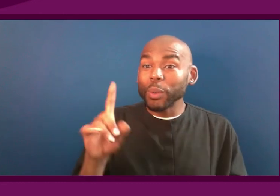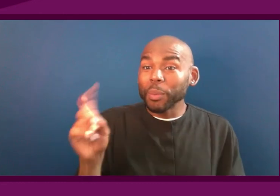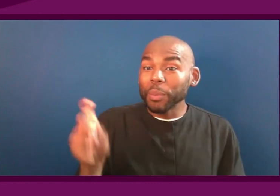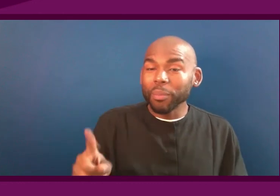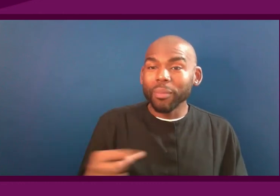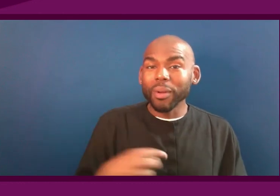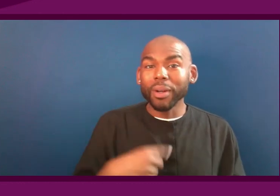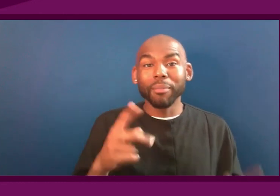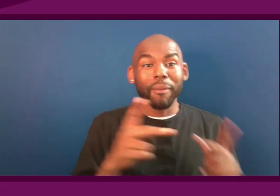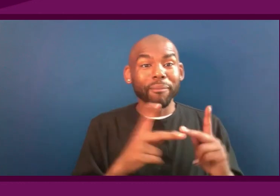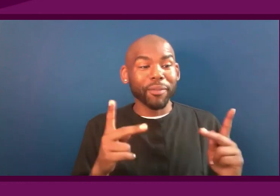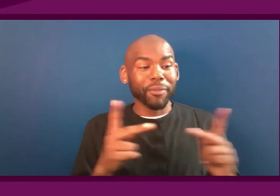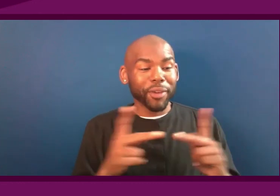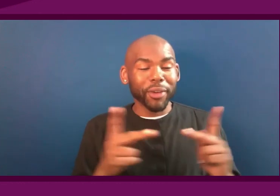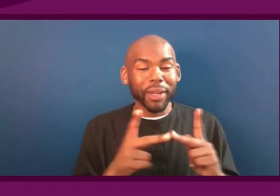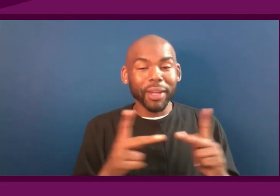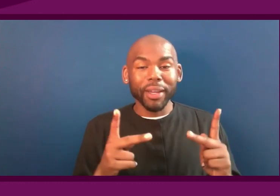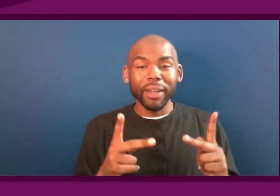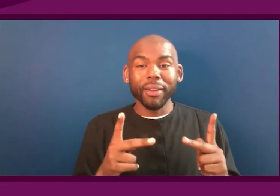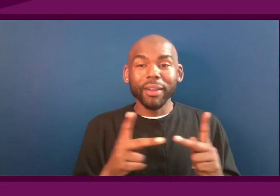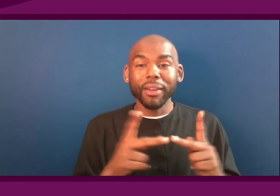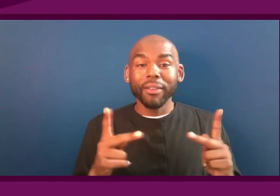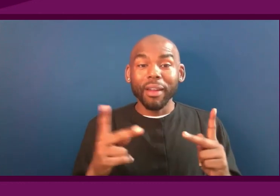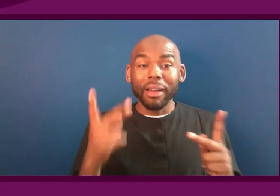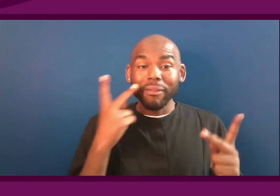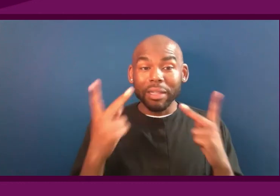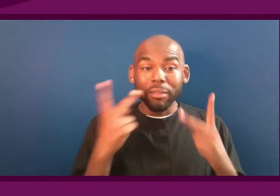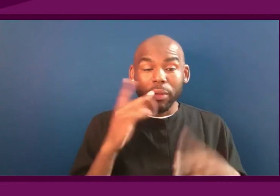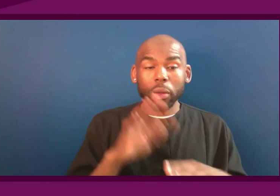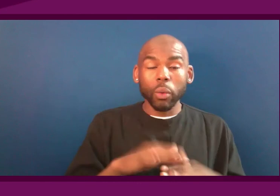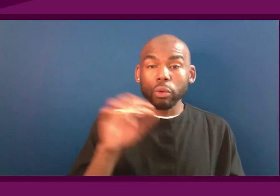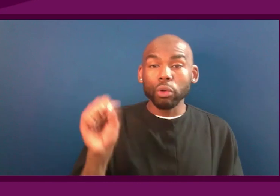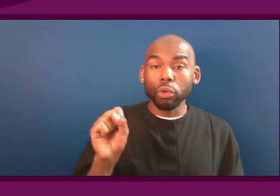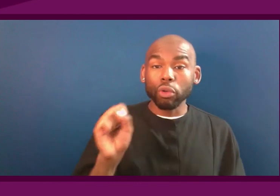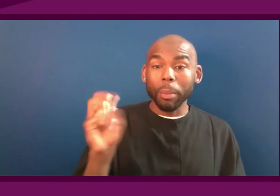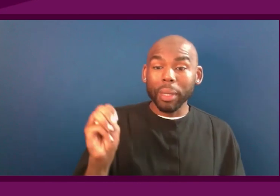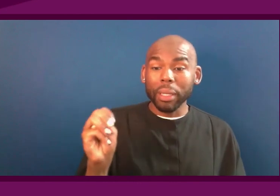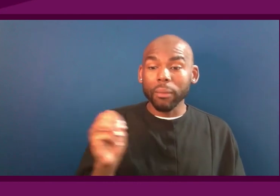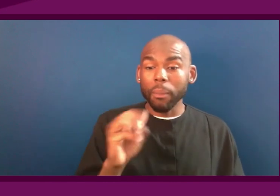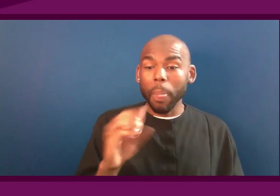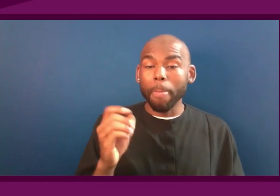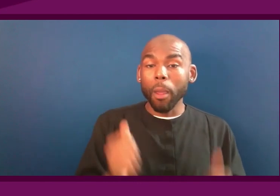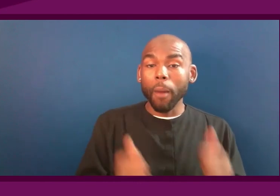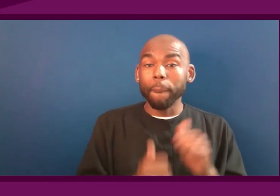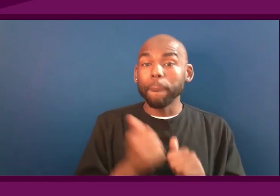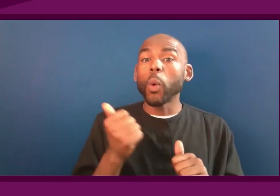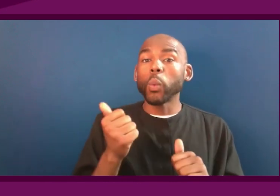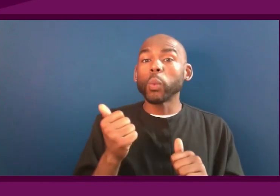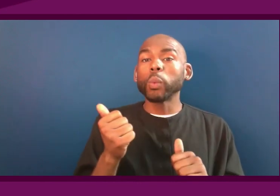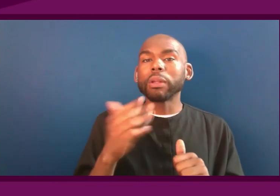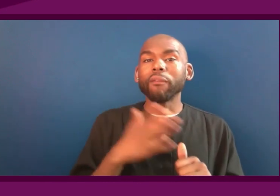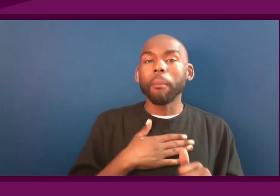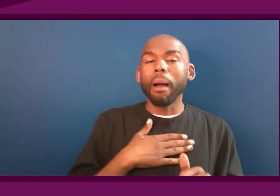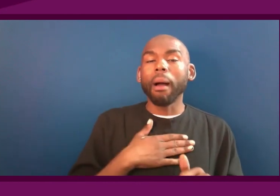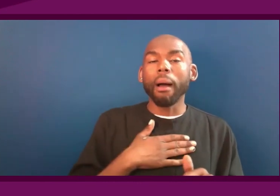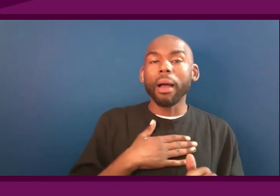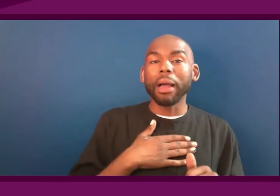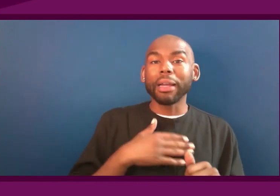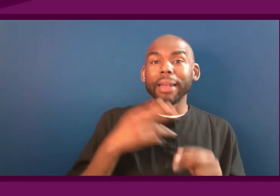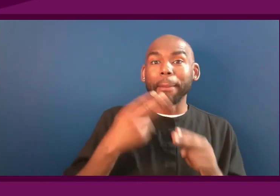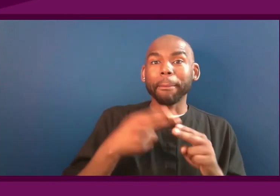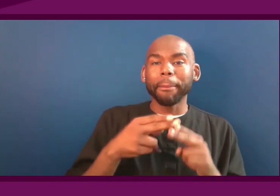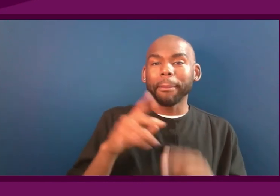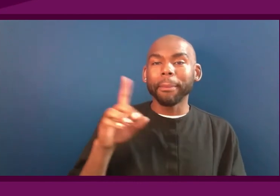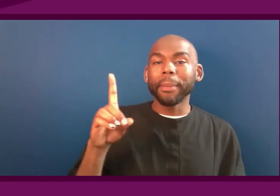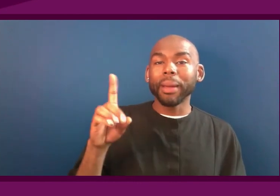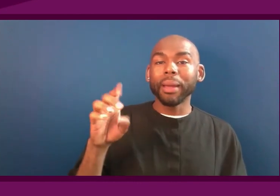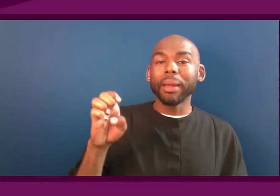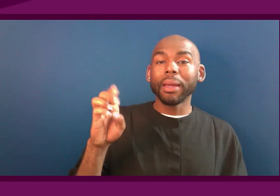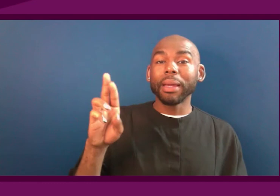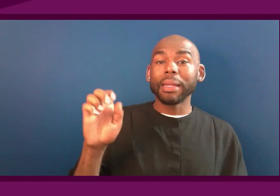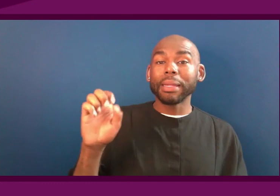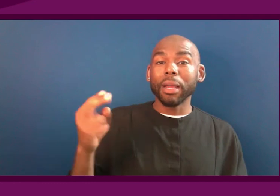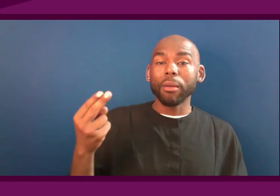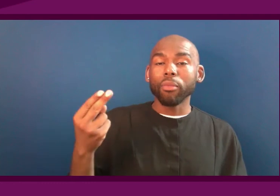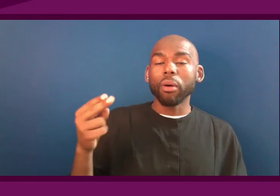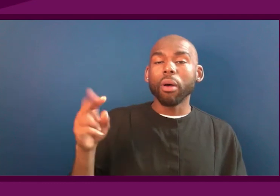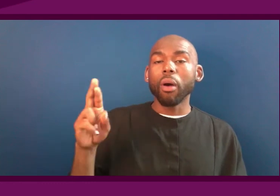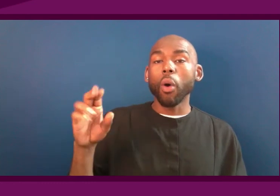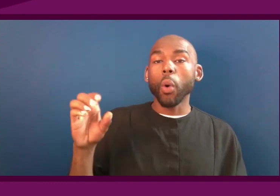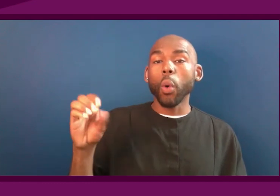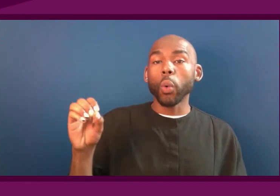and YouTube. I'm on all of the channels, but also my website is www.ruhglobal.com. And that's...